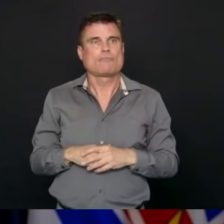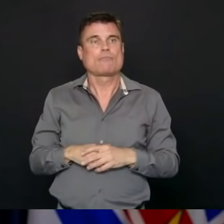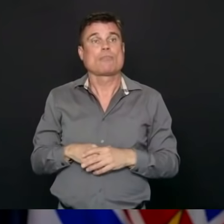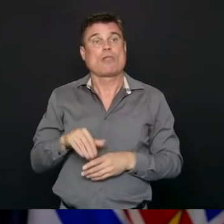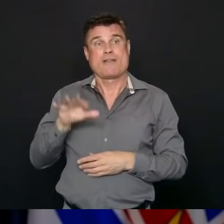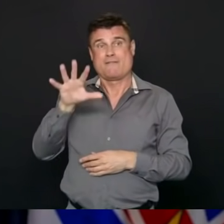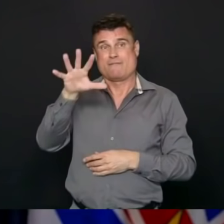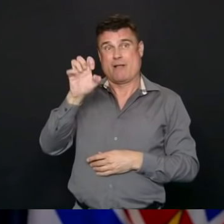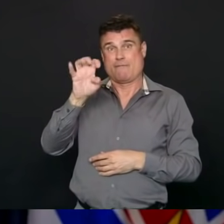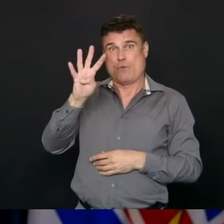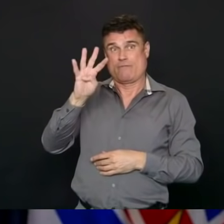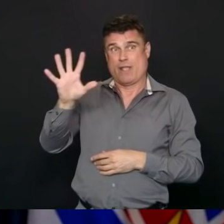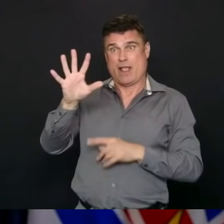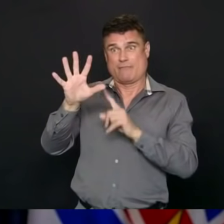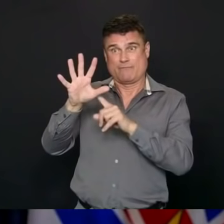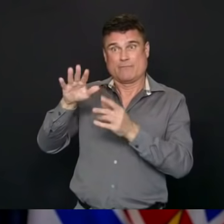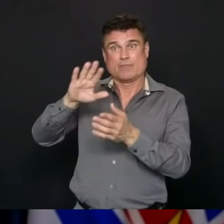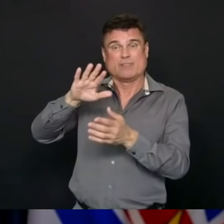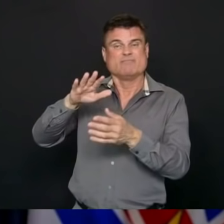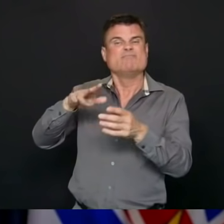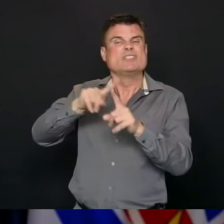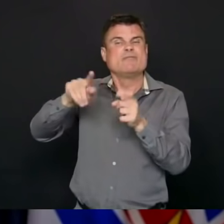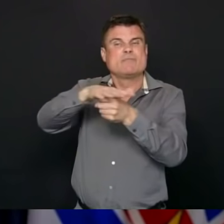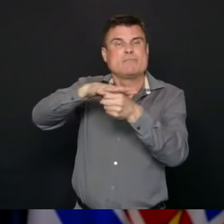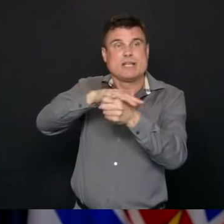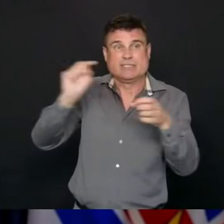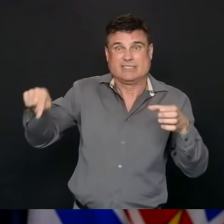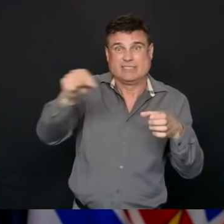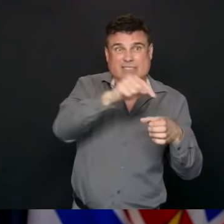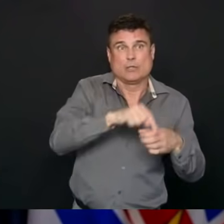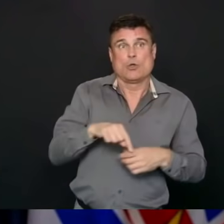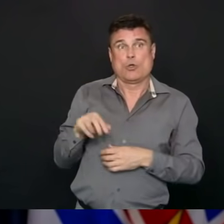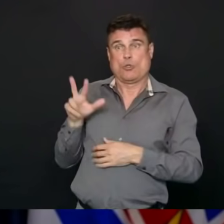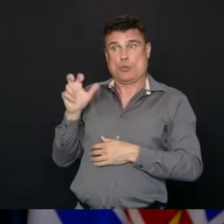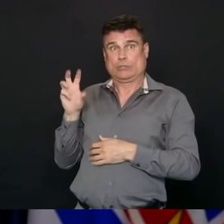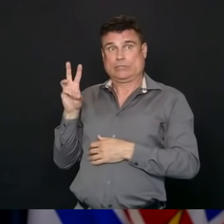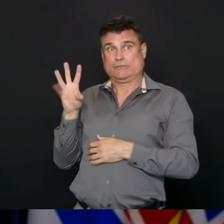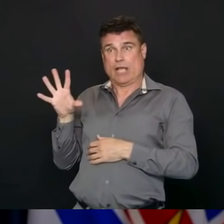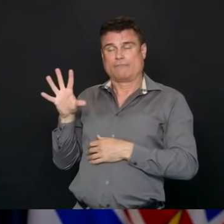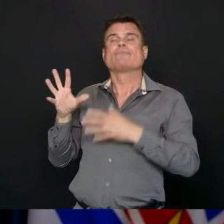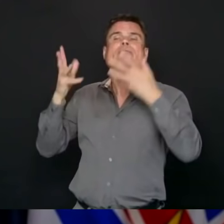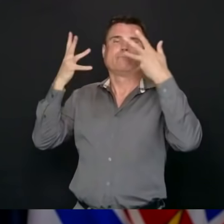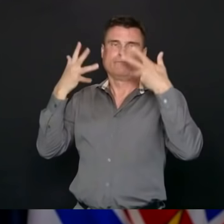Of those 545 facilities, 365 have completed their single site plan. That's an increase of 89